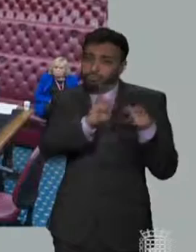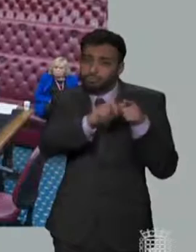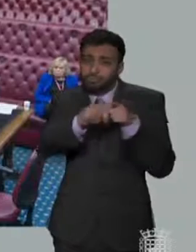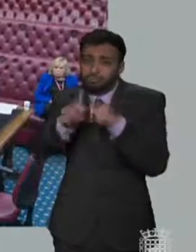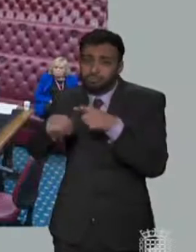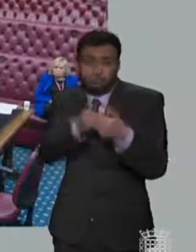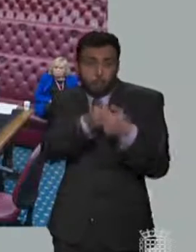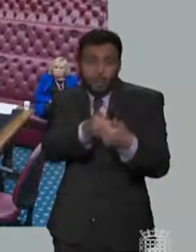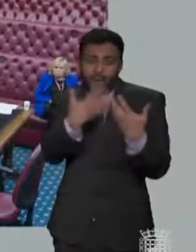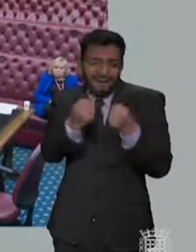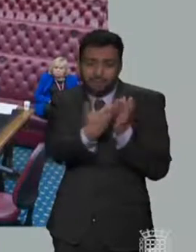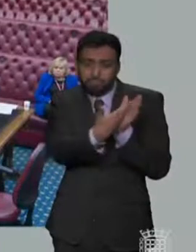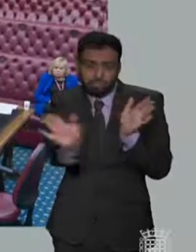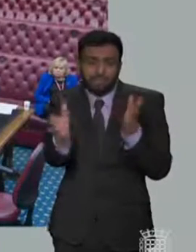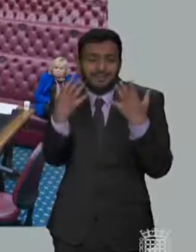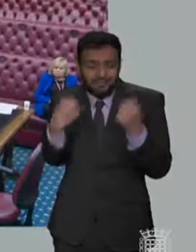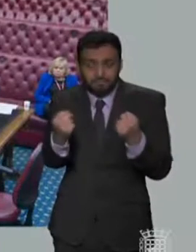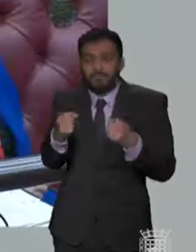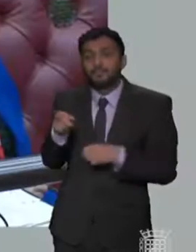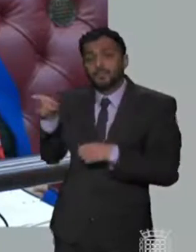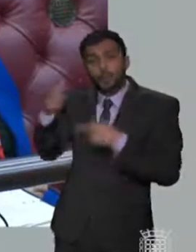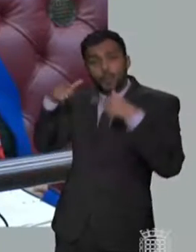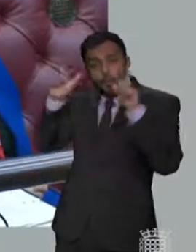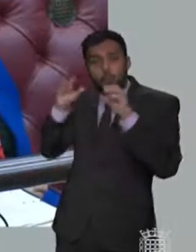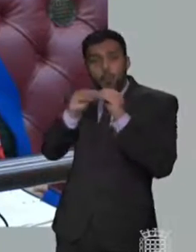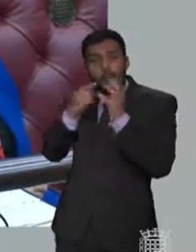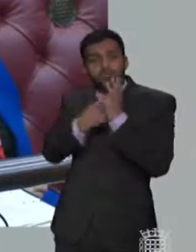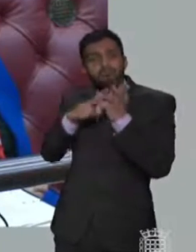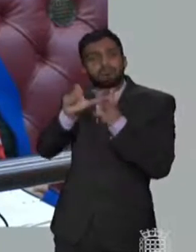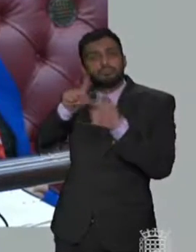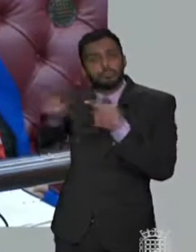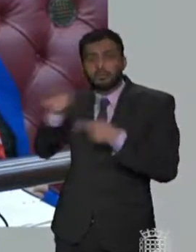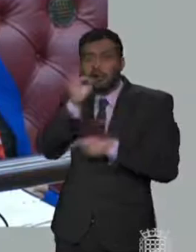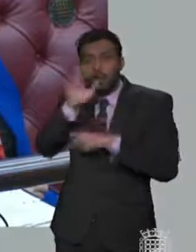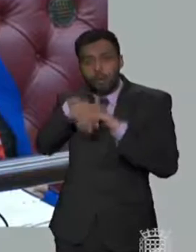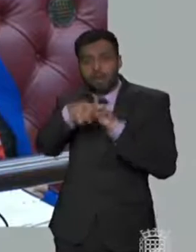lord bruce raised the point about the video relay service which i'll give more detail later but it